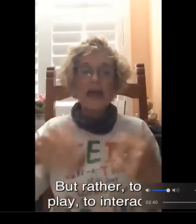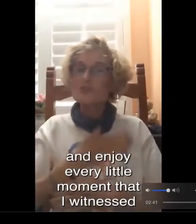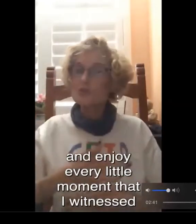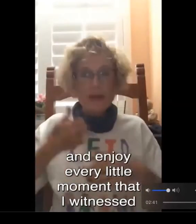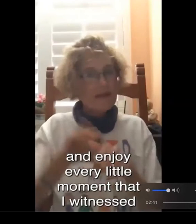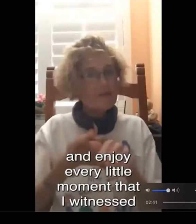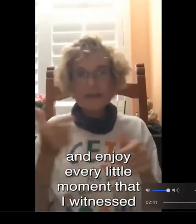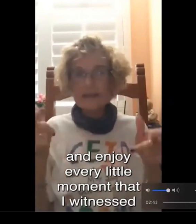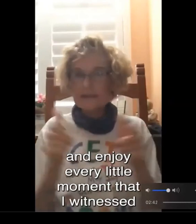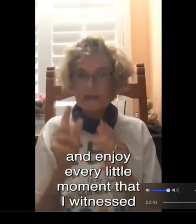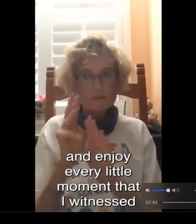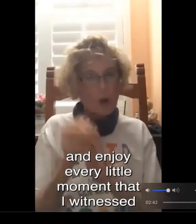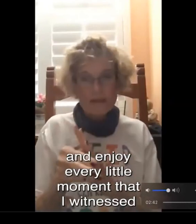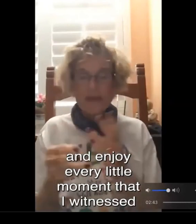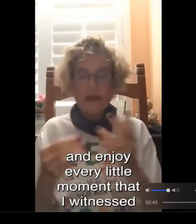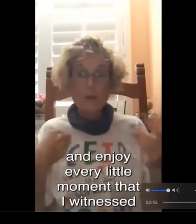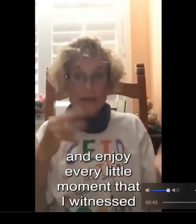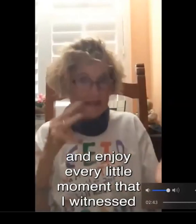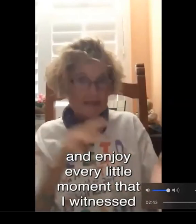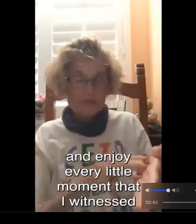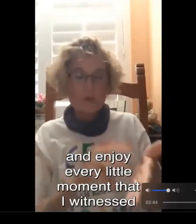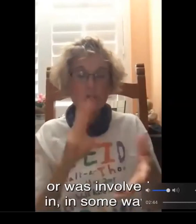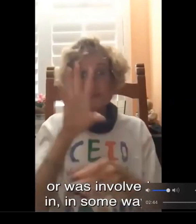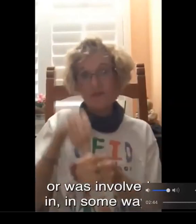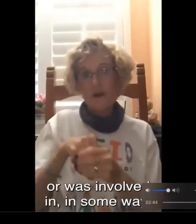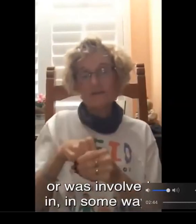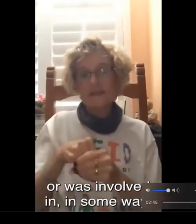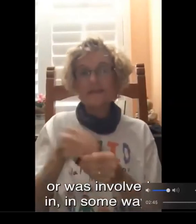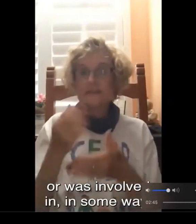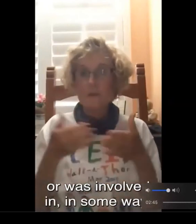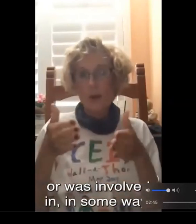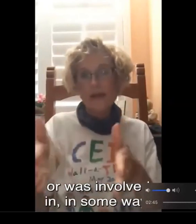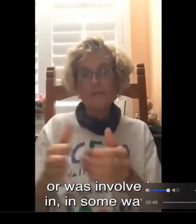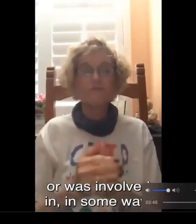and enjoy every little moment that I witnessed or was involved in, in some way.